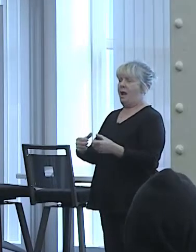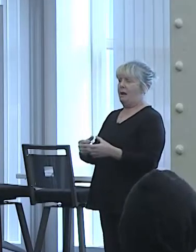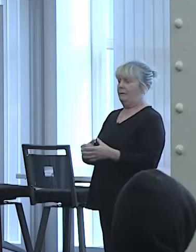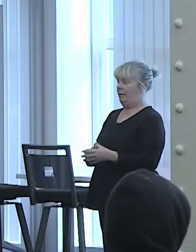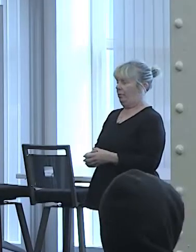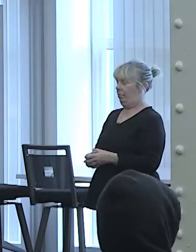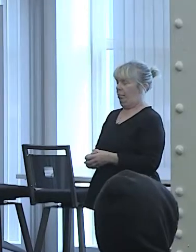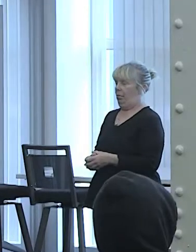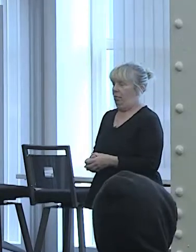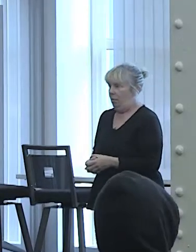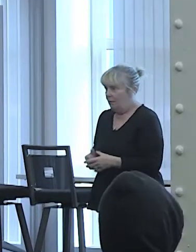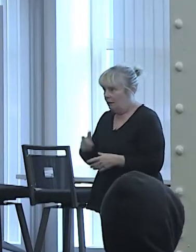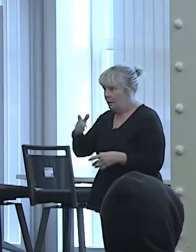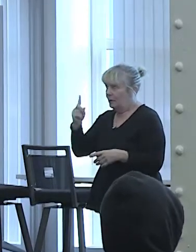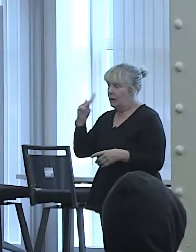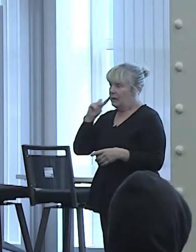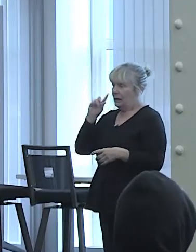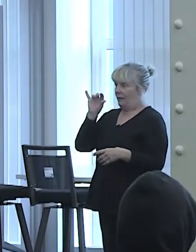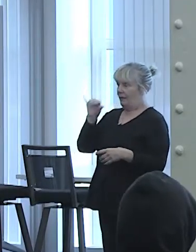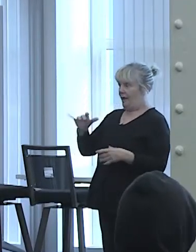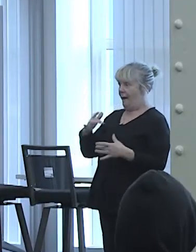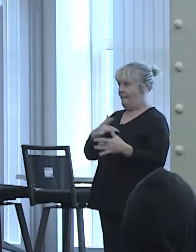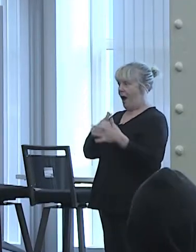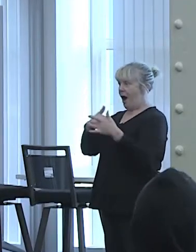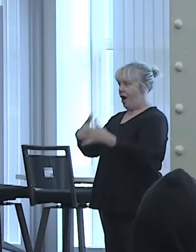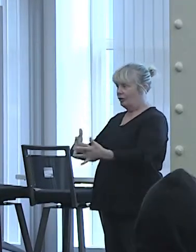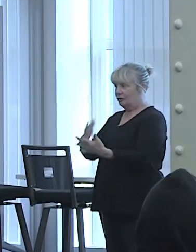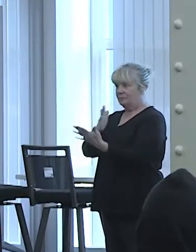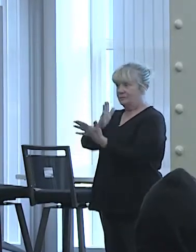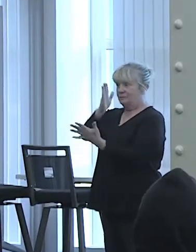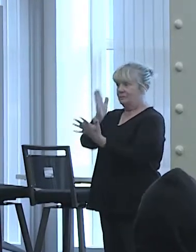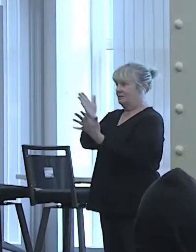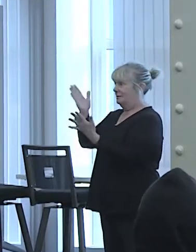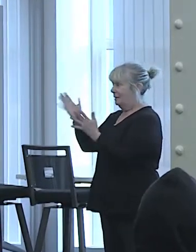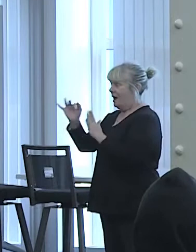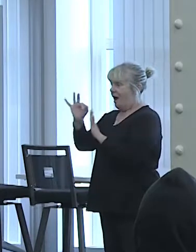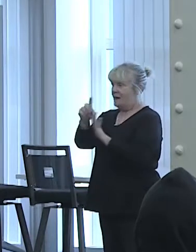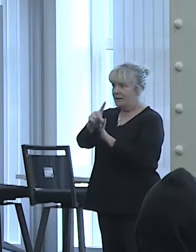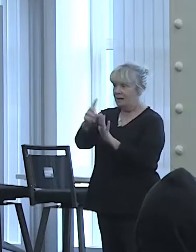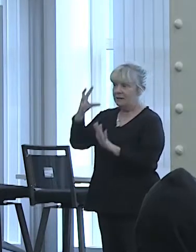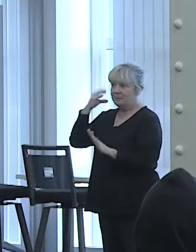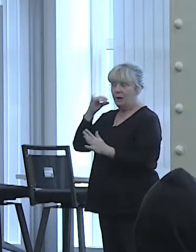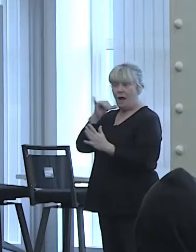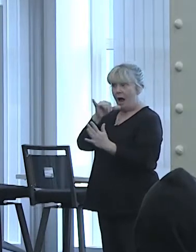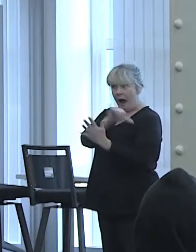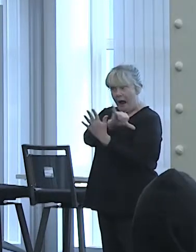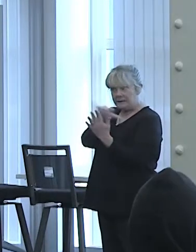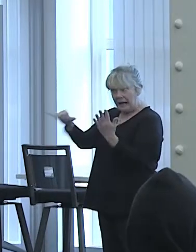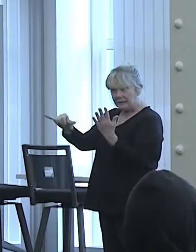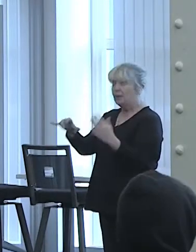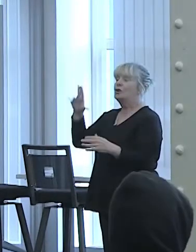We hear the same patterns across identity and experience. They're not identical, but they are patterns.